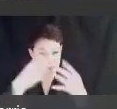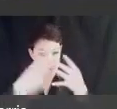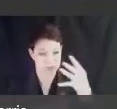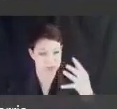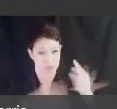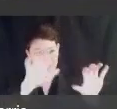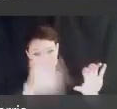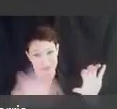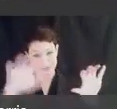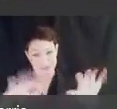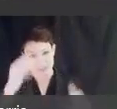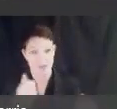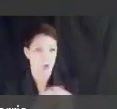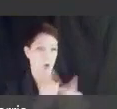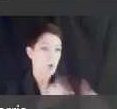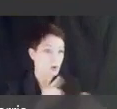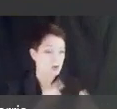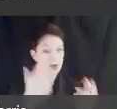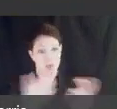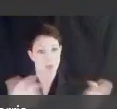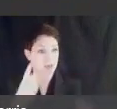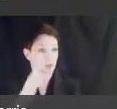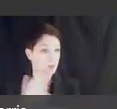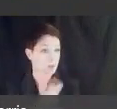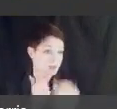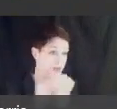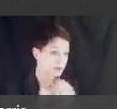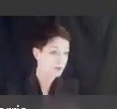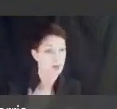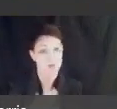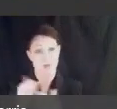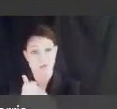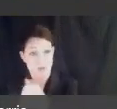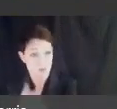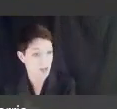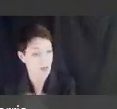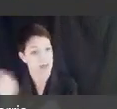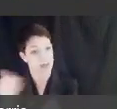and resources for businesses, schools, and other industries in the County.